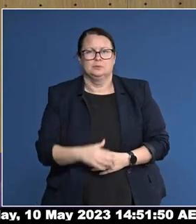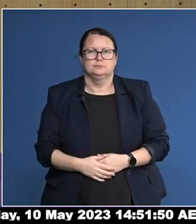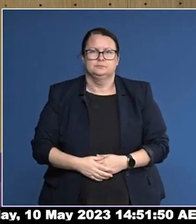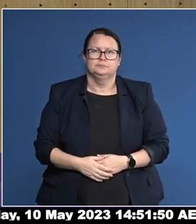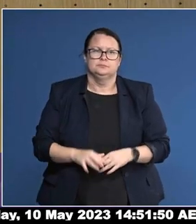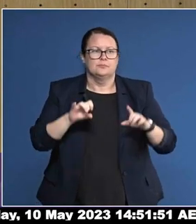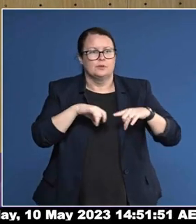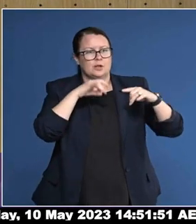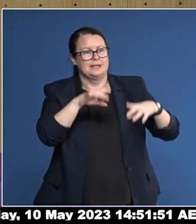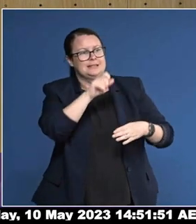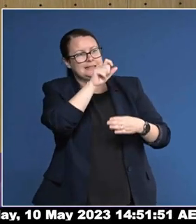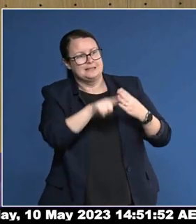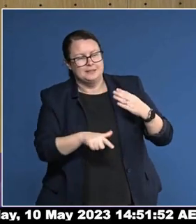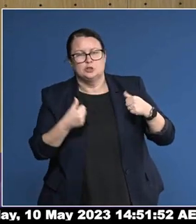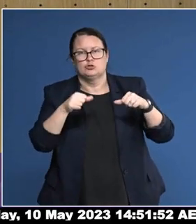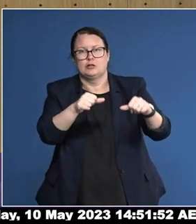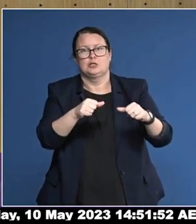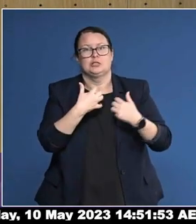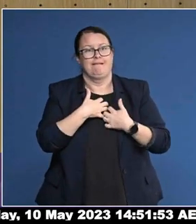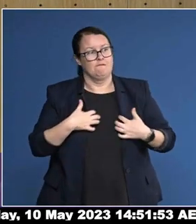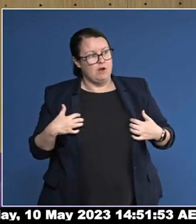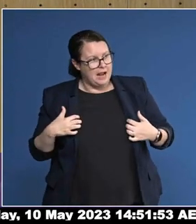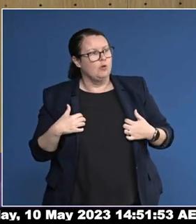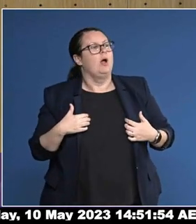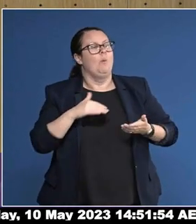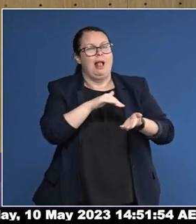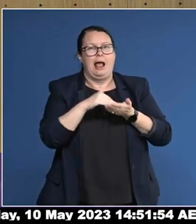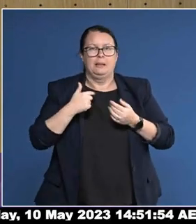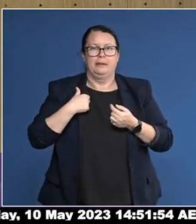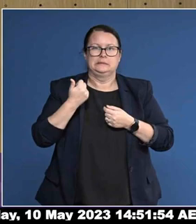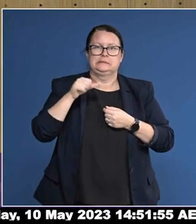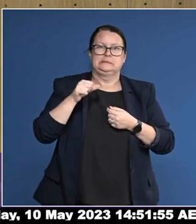Framework will be a good starting point for measuring how outcomes are being achieved.